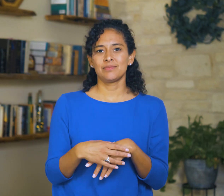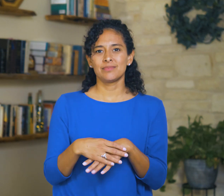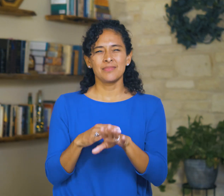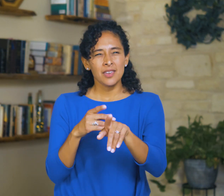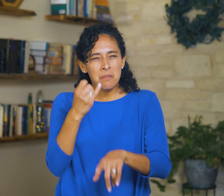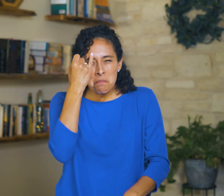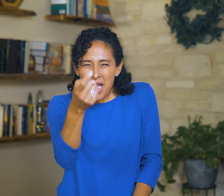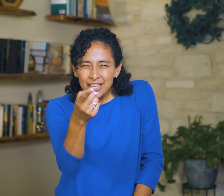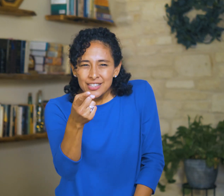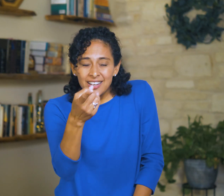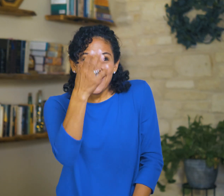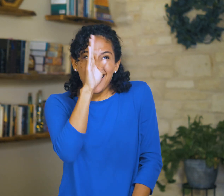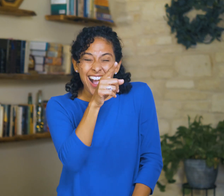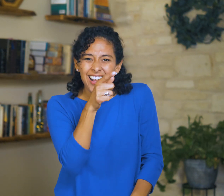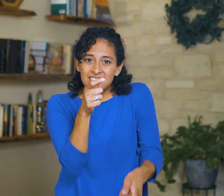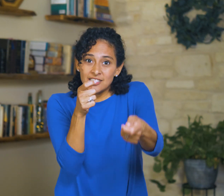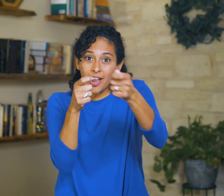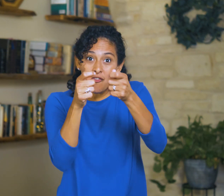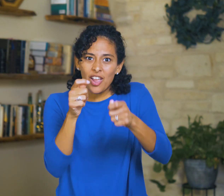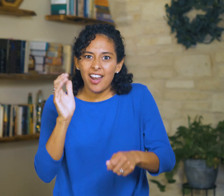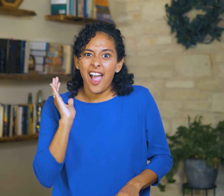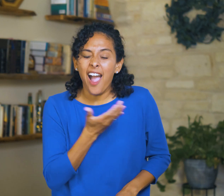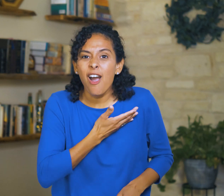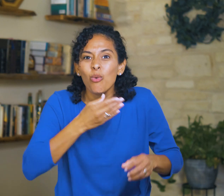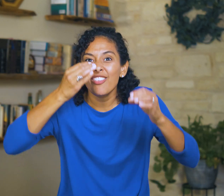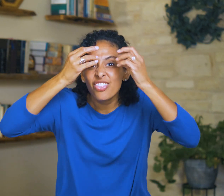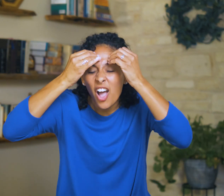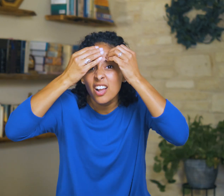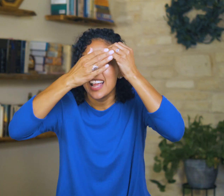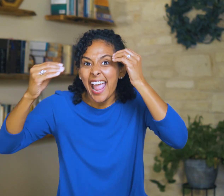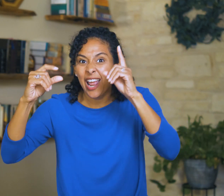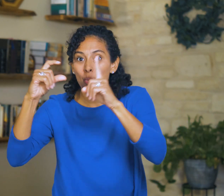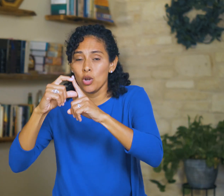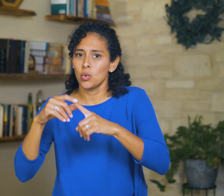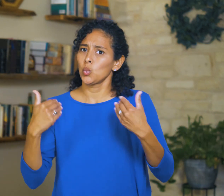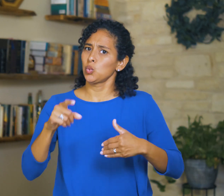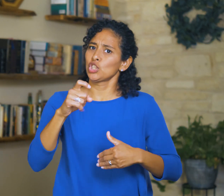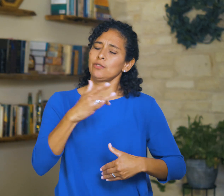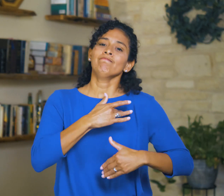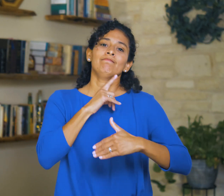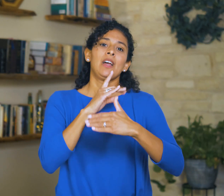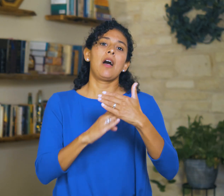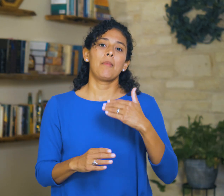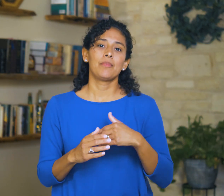The thought of God being sovereign over thoughts and words is humbling.